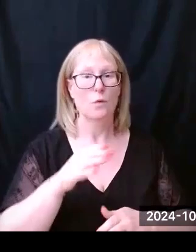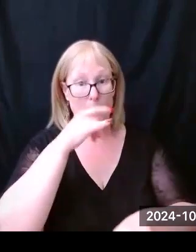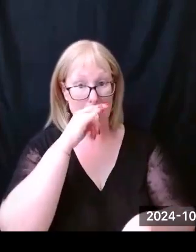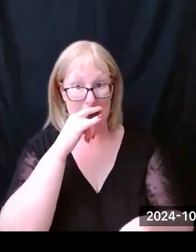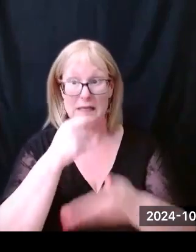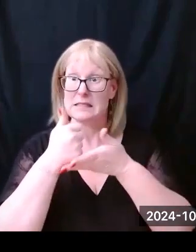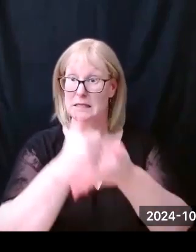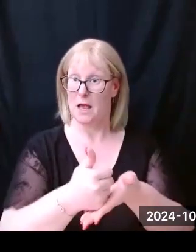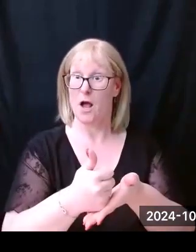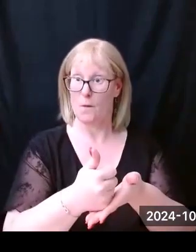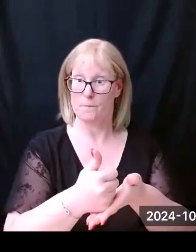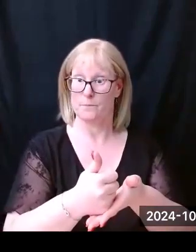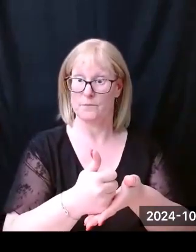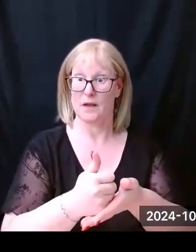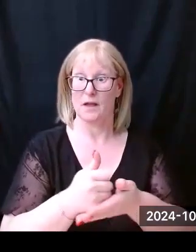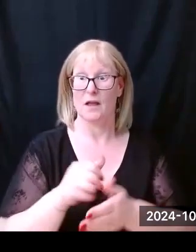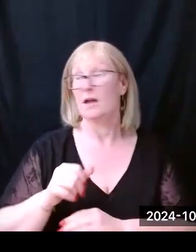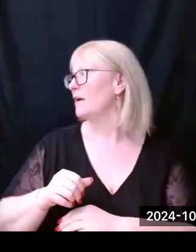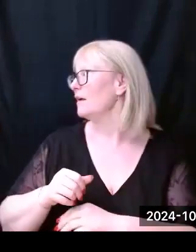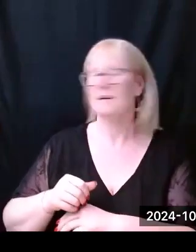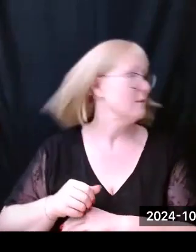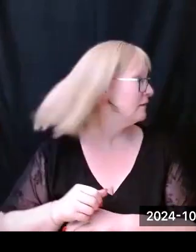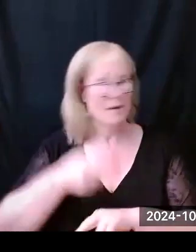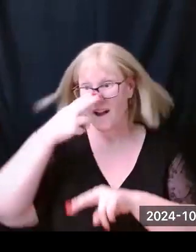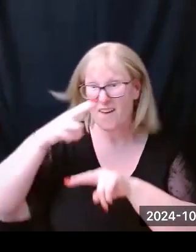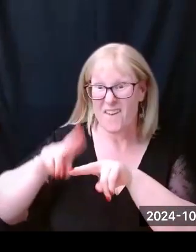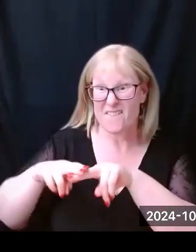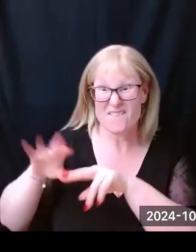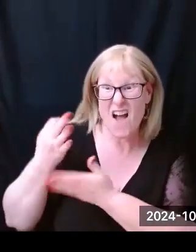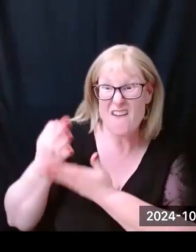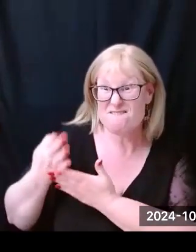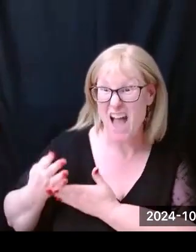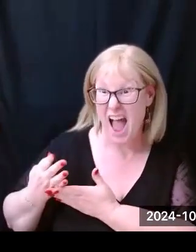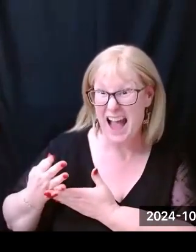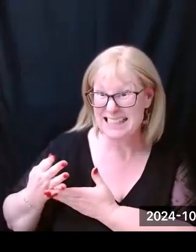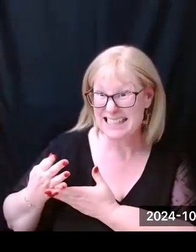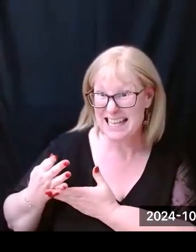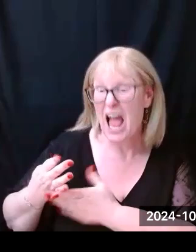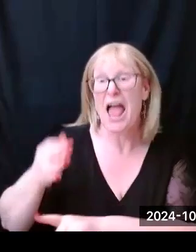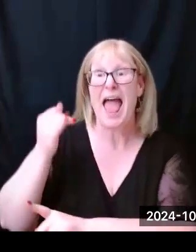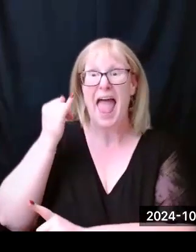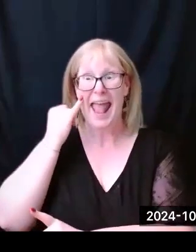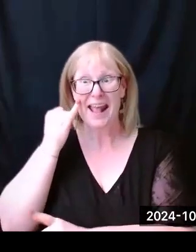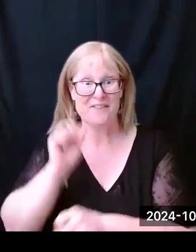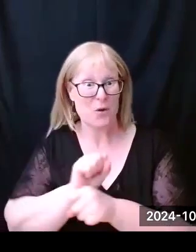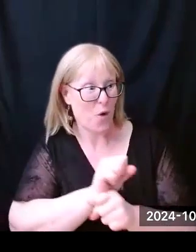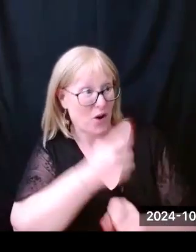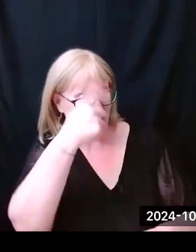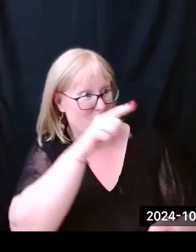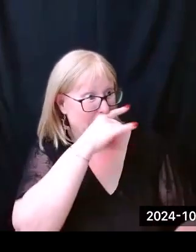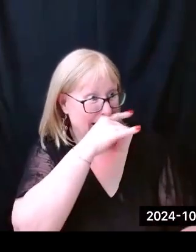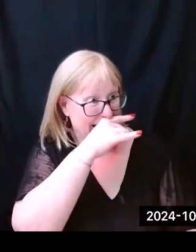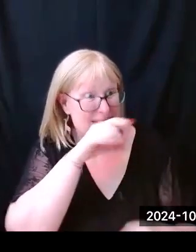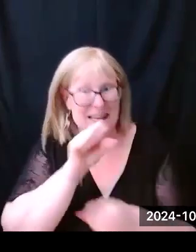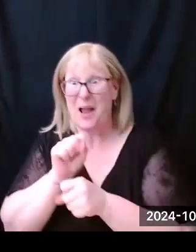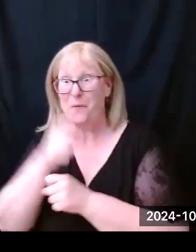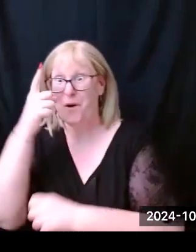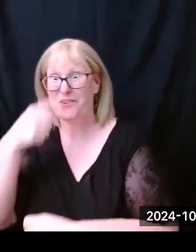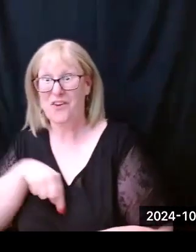fun fact and surprise is all those same things that work for kids work for us too as caregivers. And this is where it's kind of like a chicken